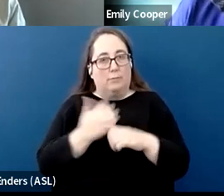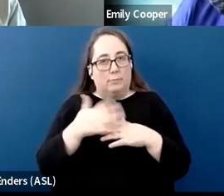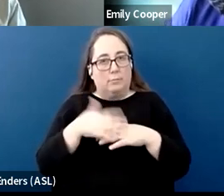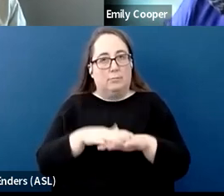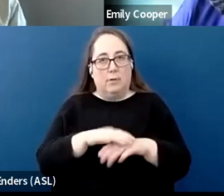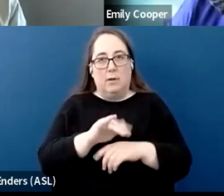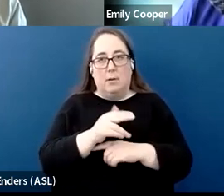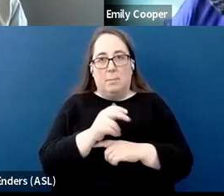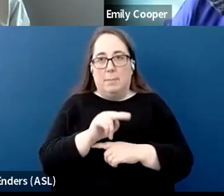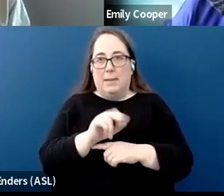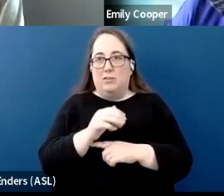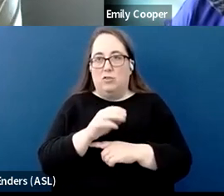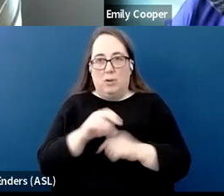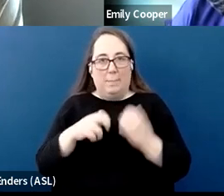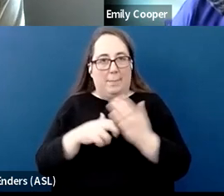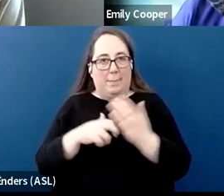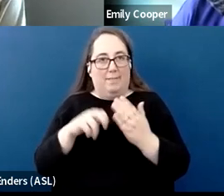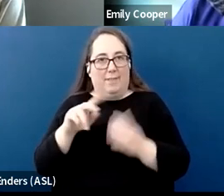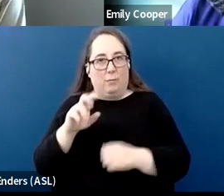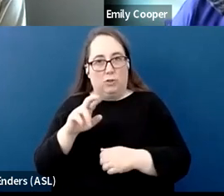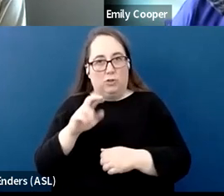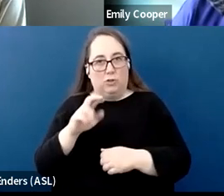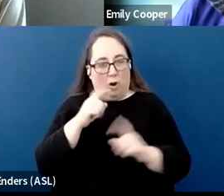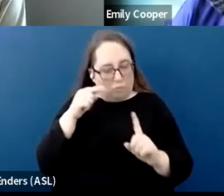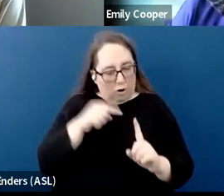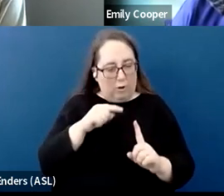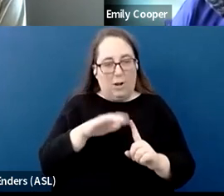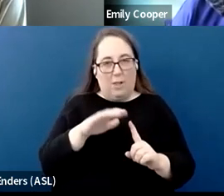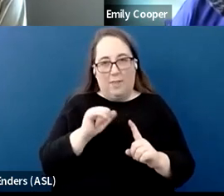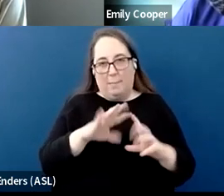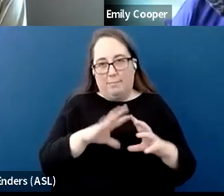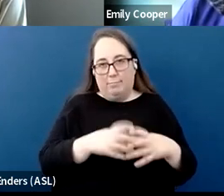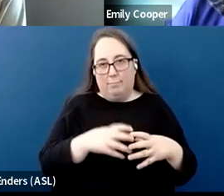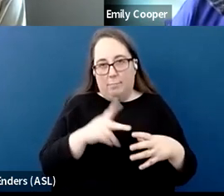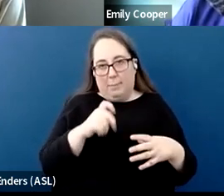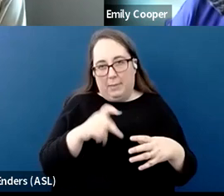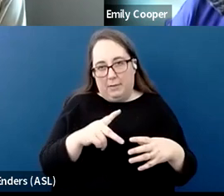the country, in terms of people who are currently in institutional